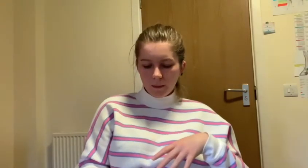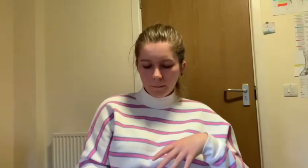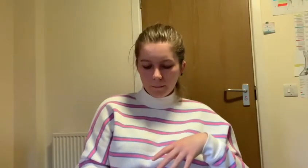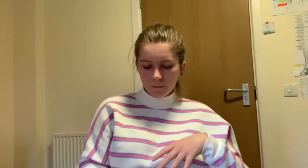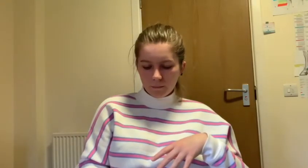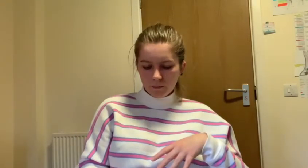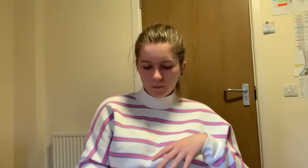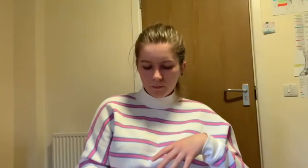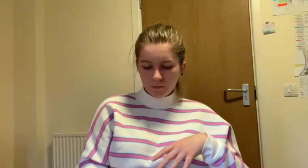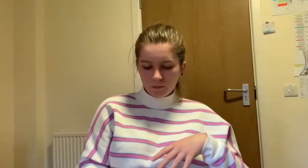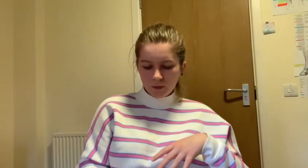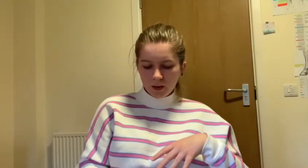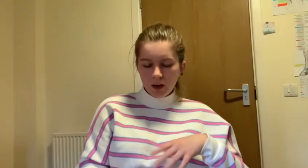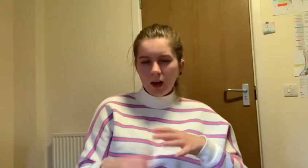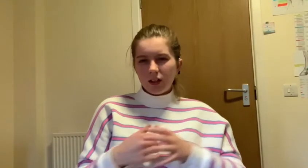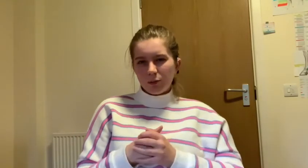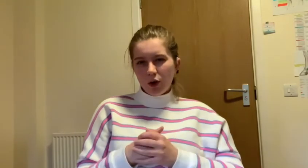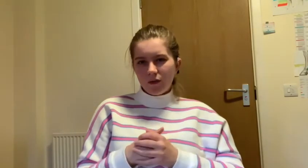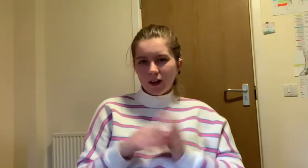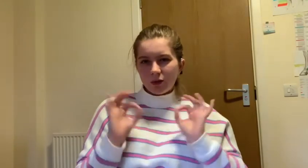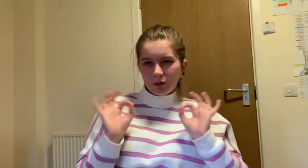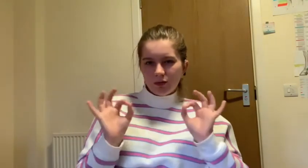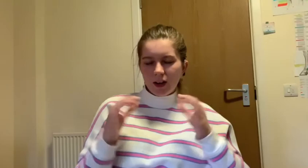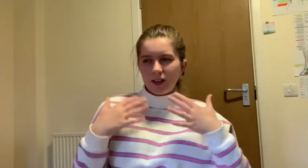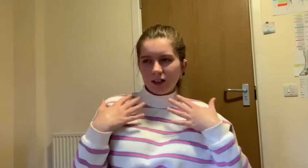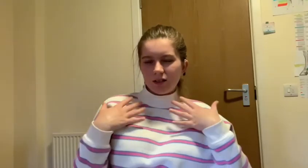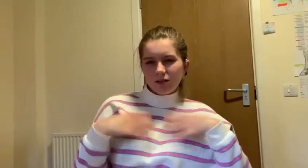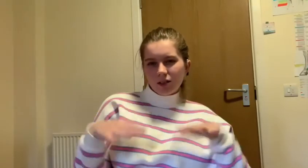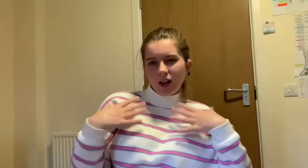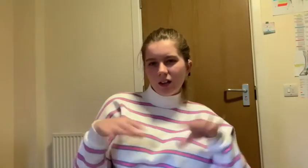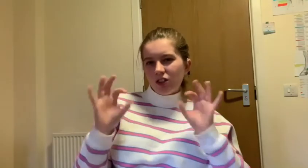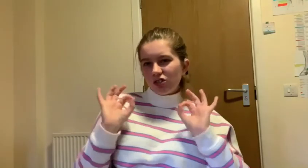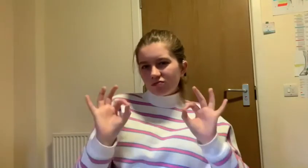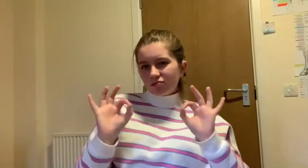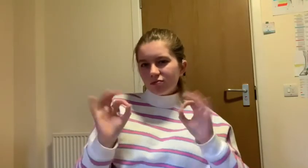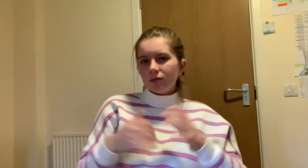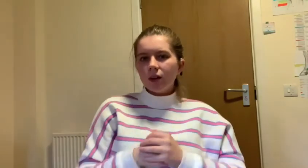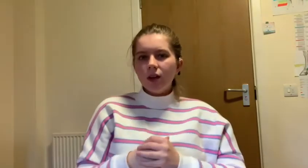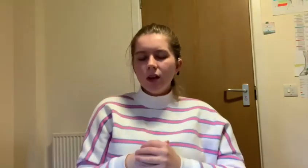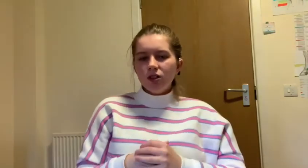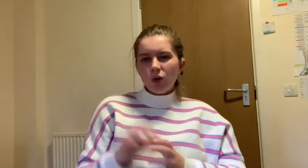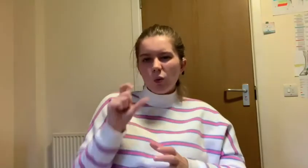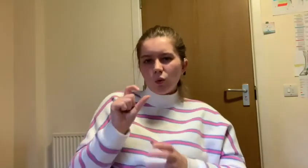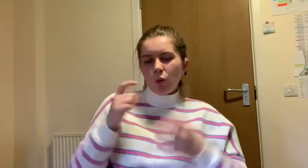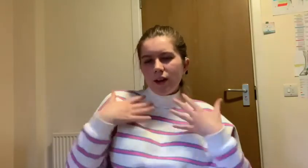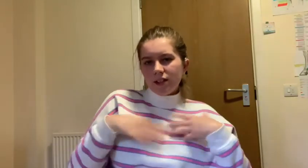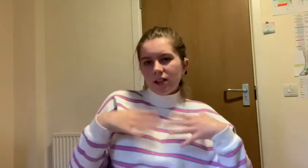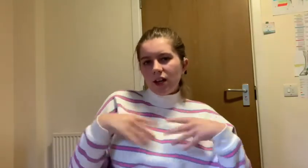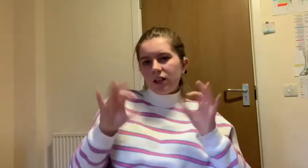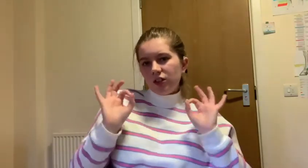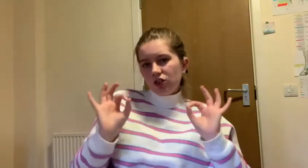and it's "perfect" so I did "stylish" ("perfect") So quite stylish.